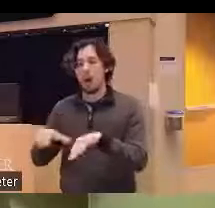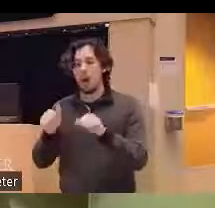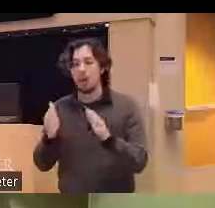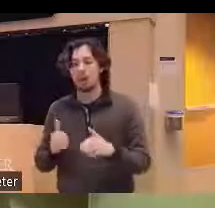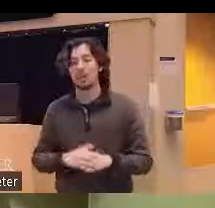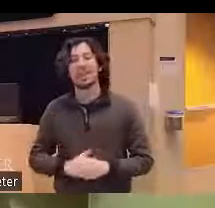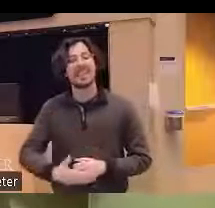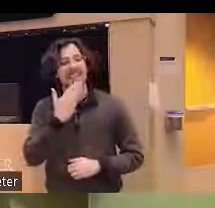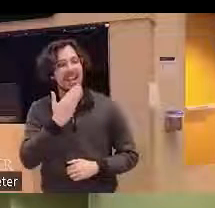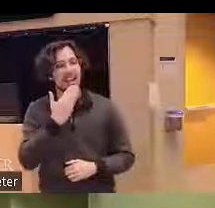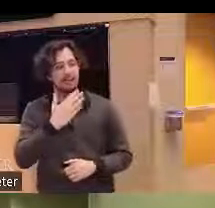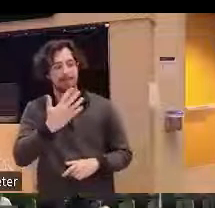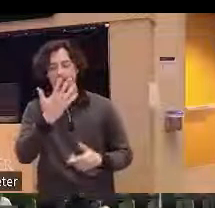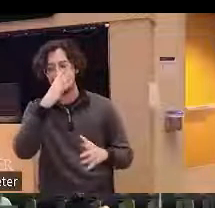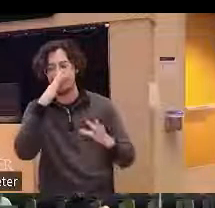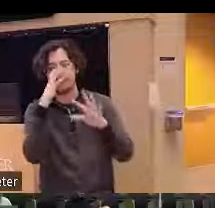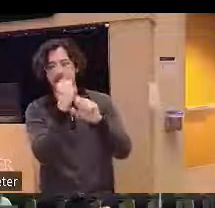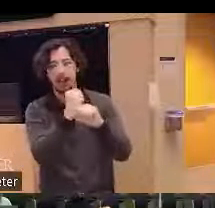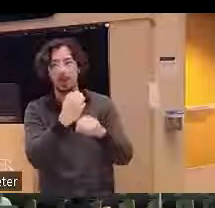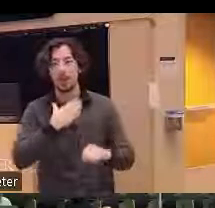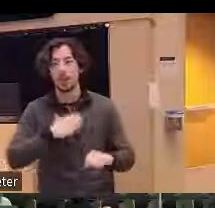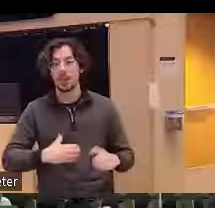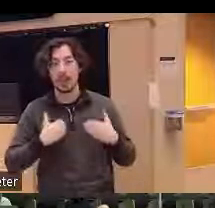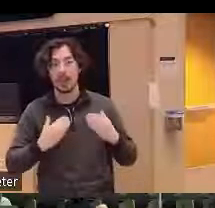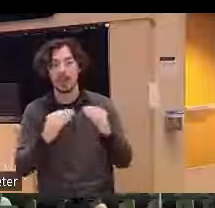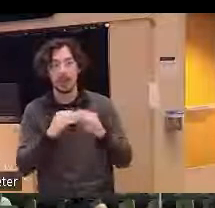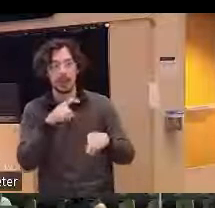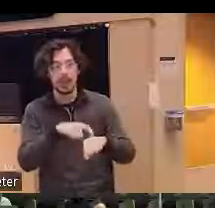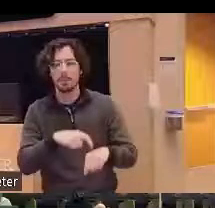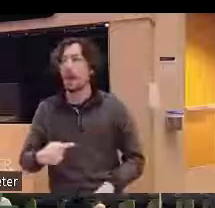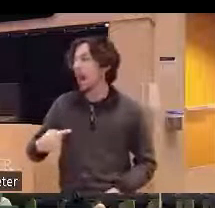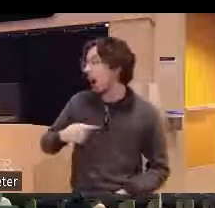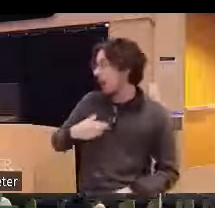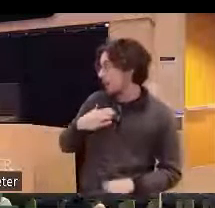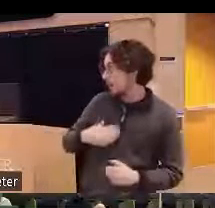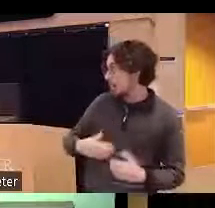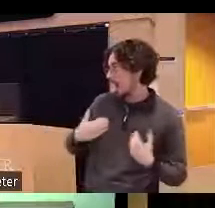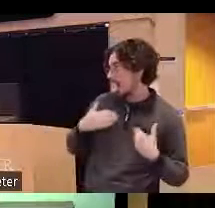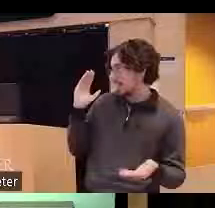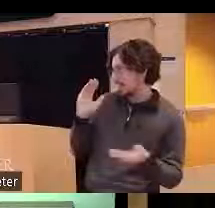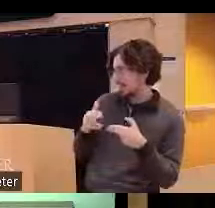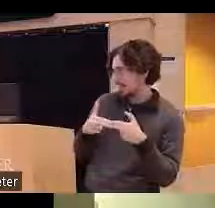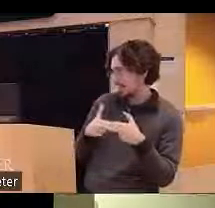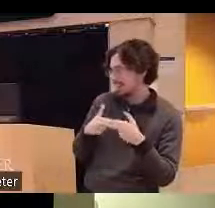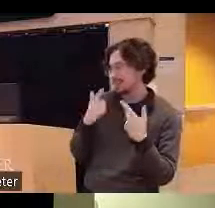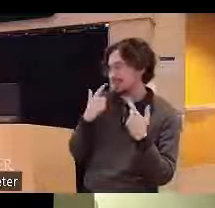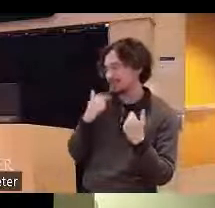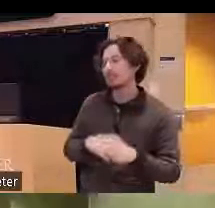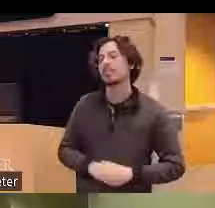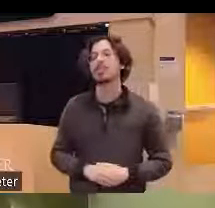had more time I wish I had less slides time was perfect okay so uh questions